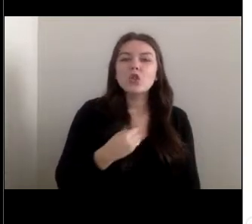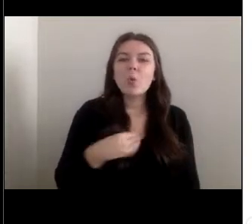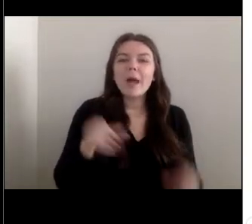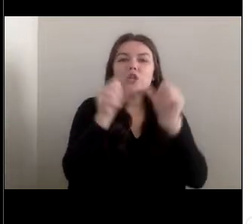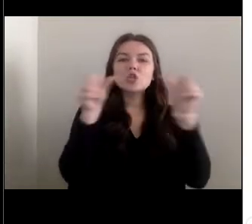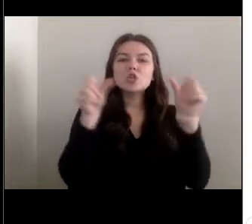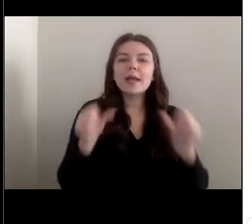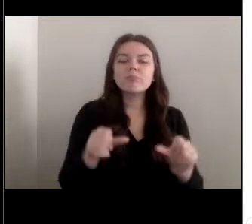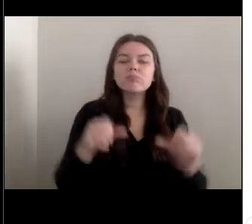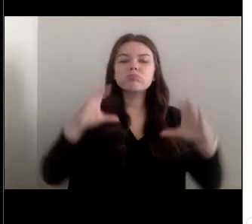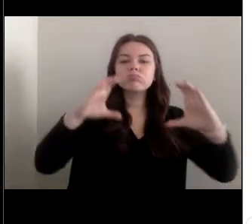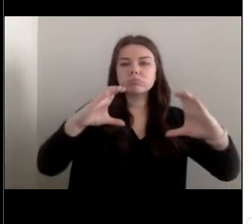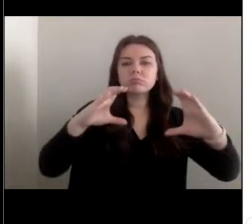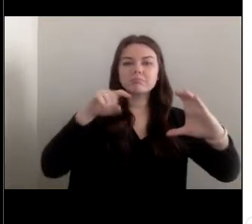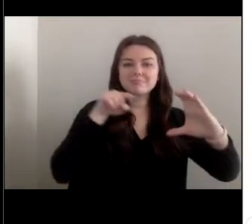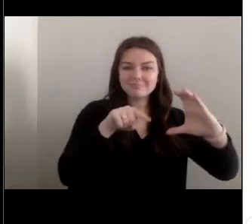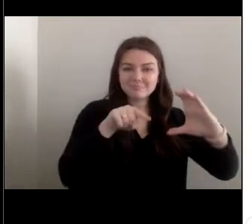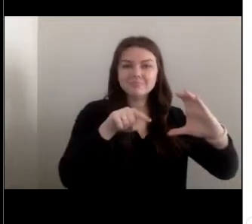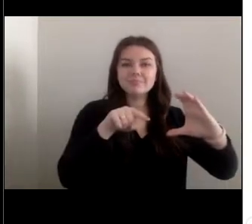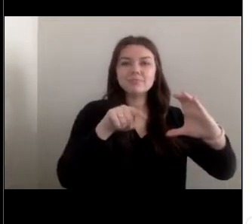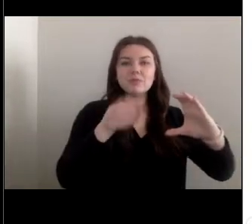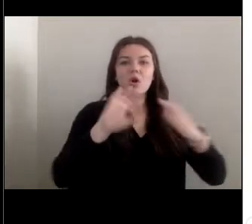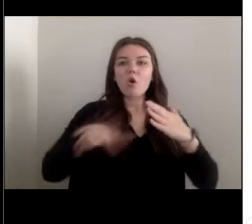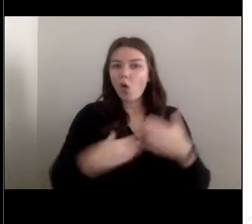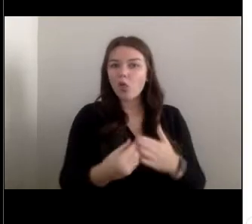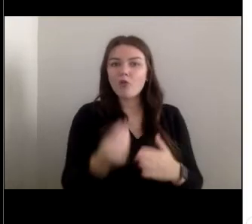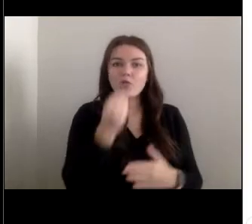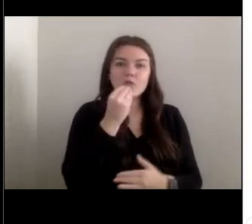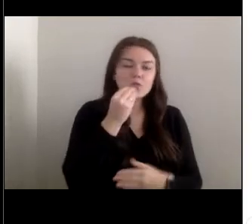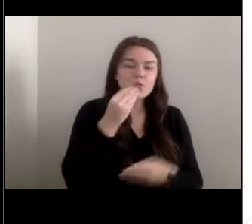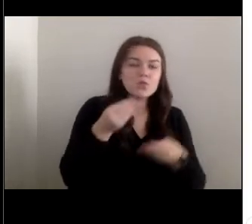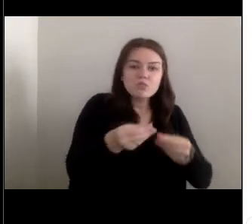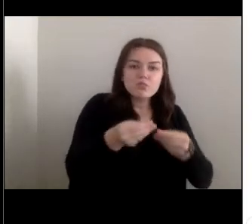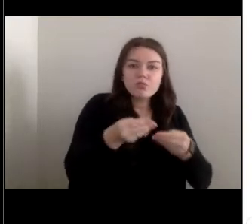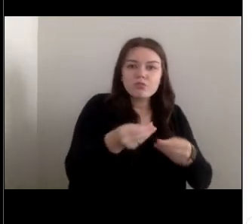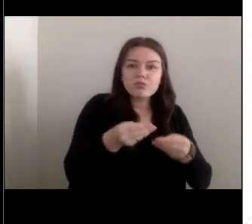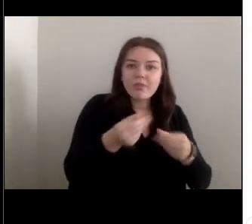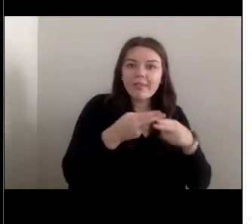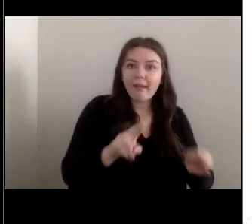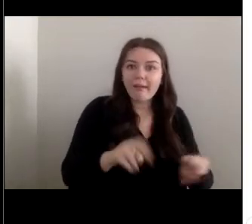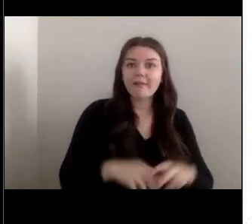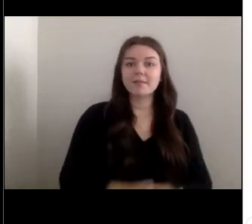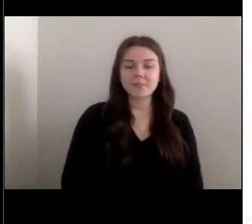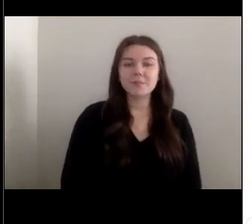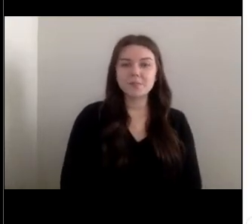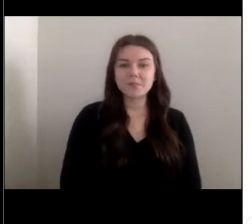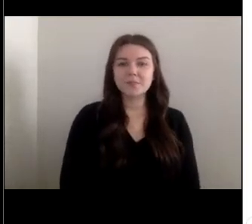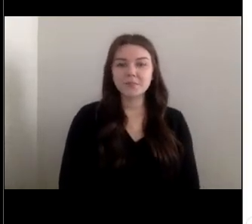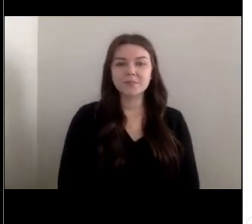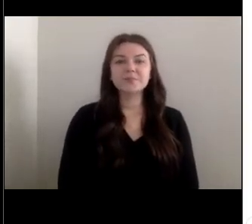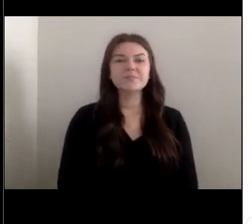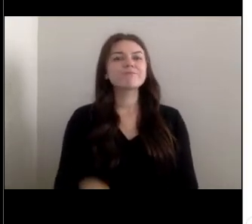that's where the embryo gets all their nutrients. So that yolk is really important. And you guys also noted on the right,